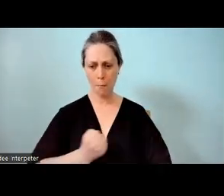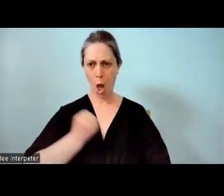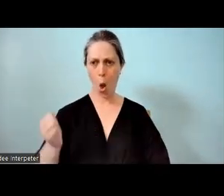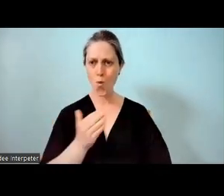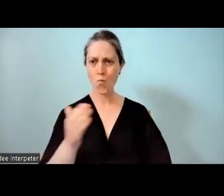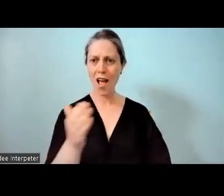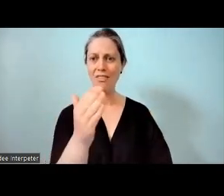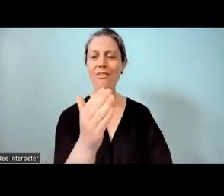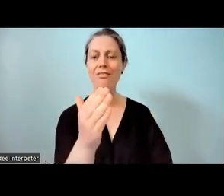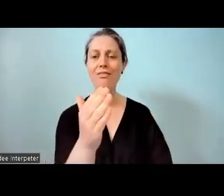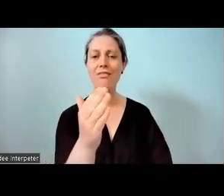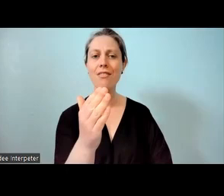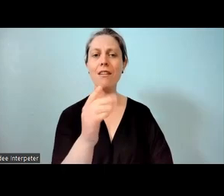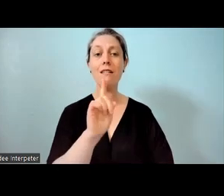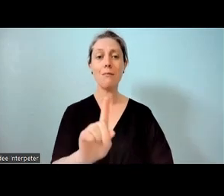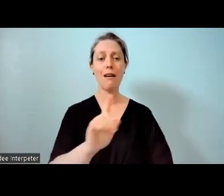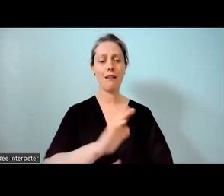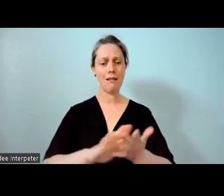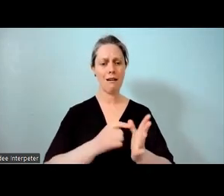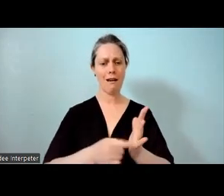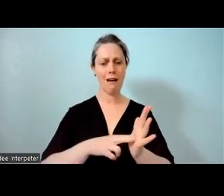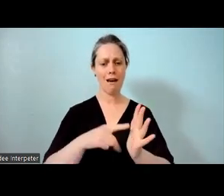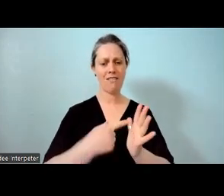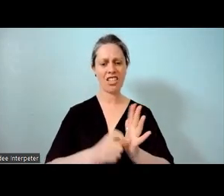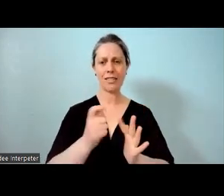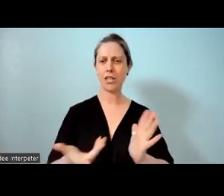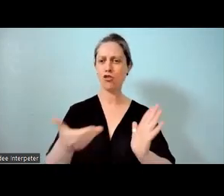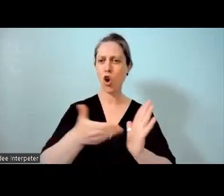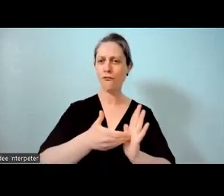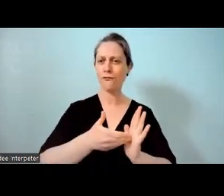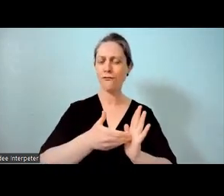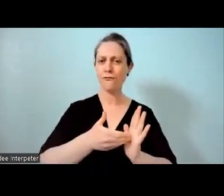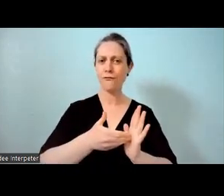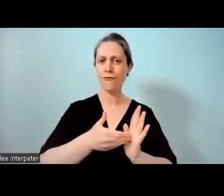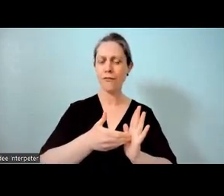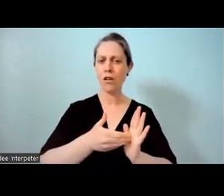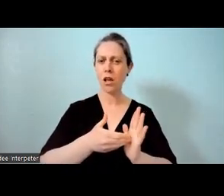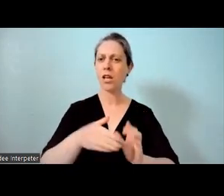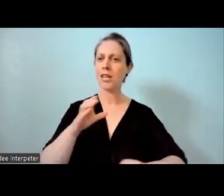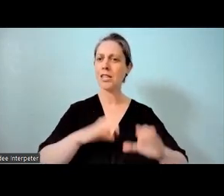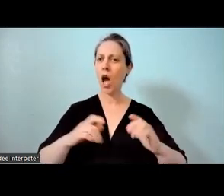But when I got to Harvard, it was during a period of time when science was changing pretty dramatically.